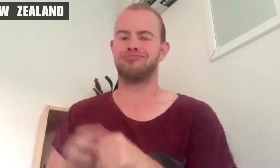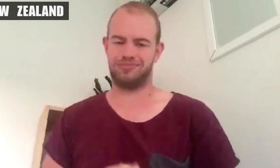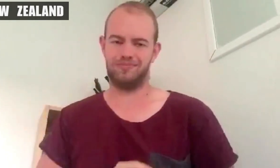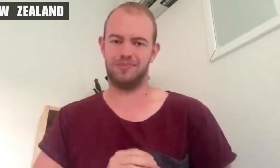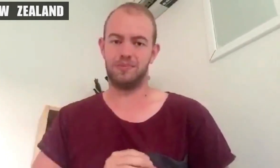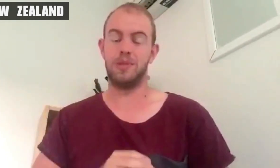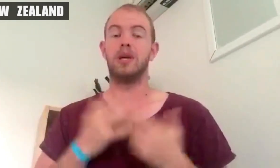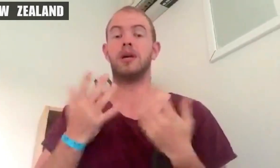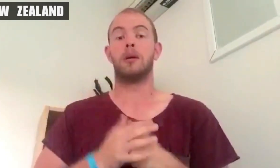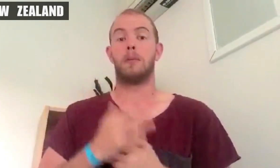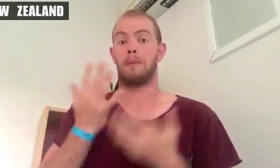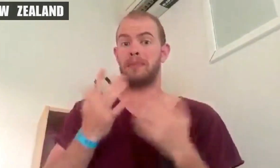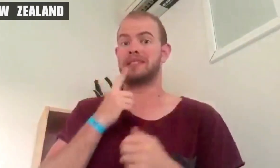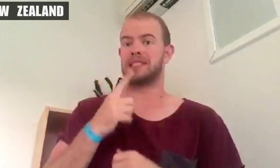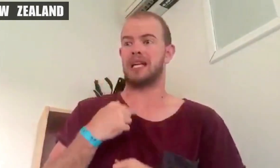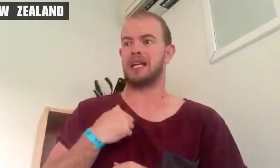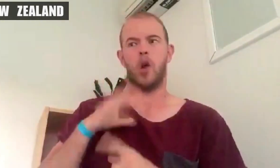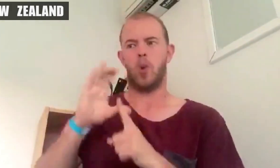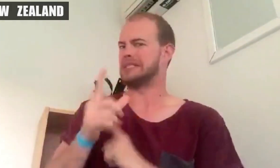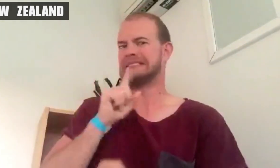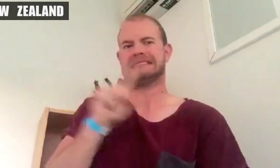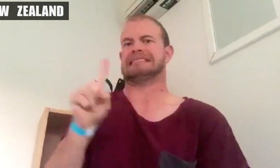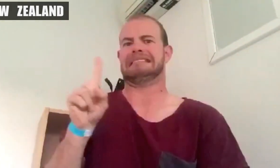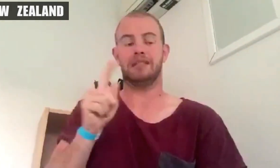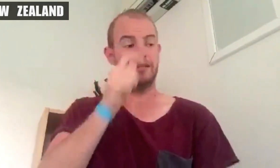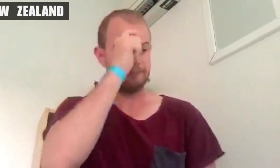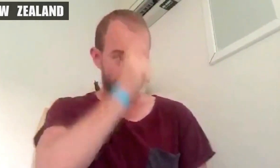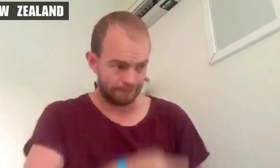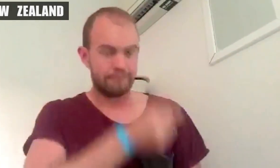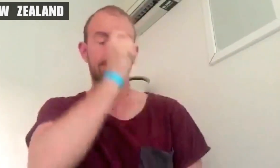If they say something isn't done in their culture, respect them.